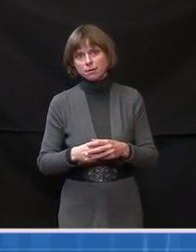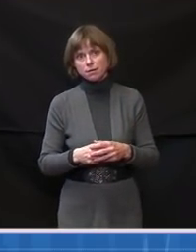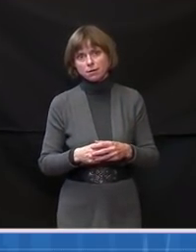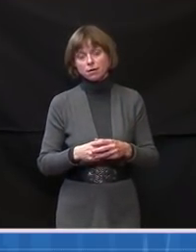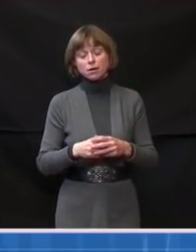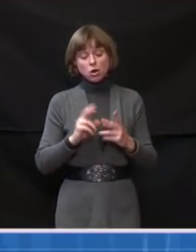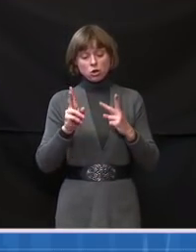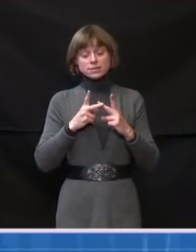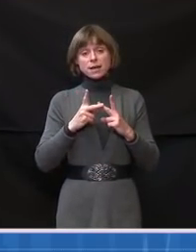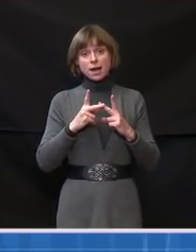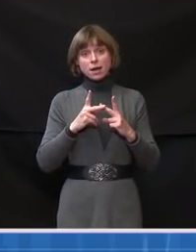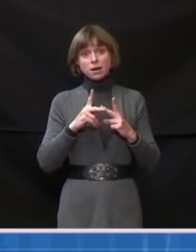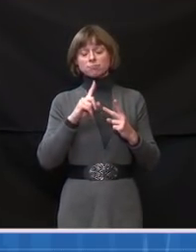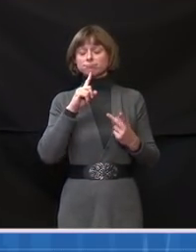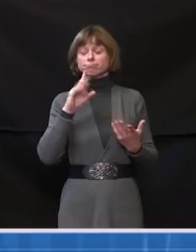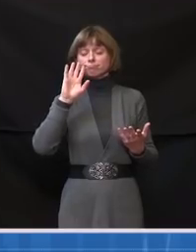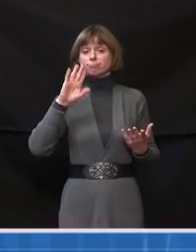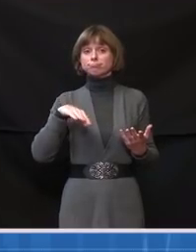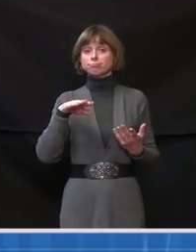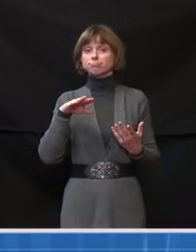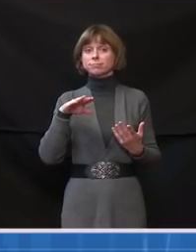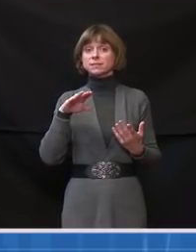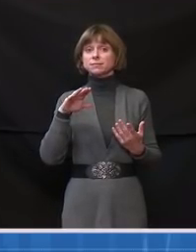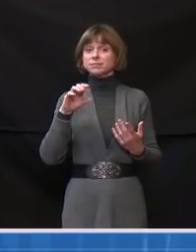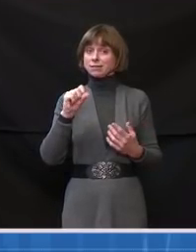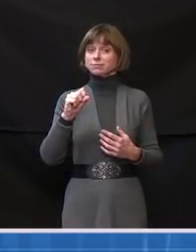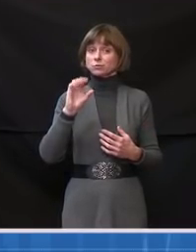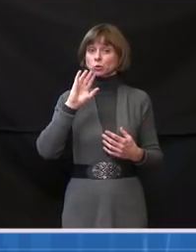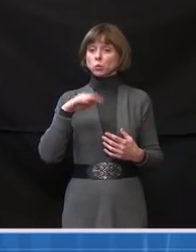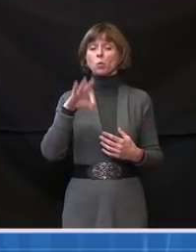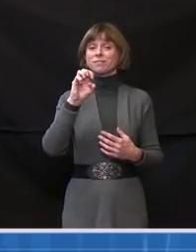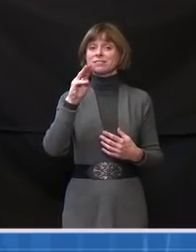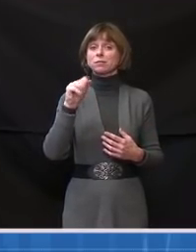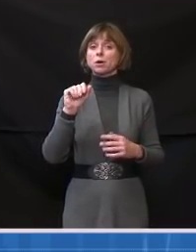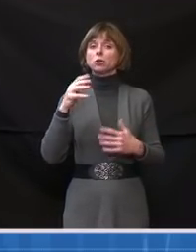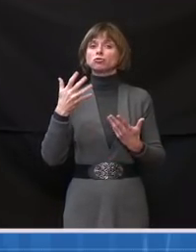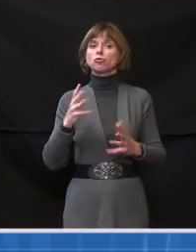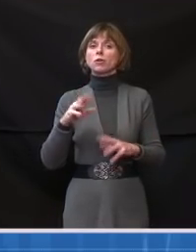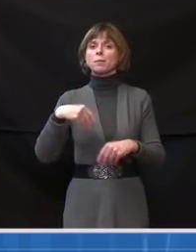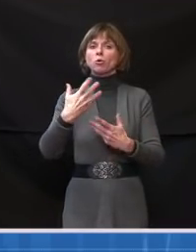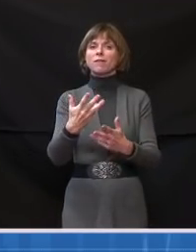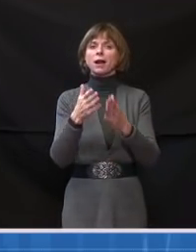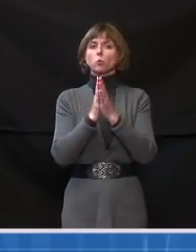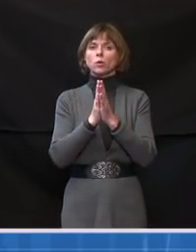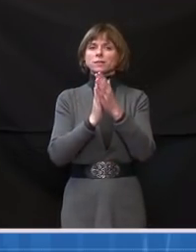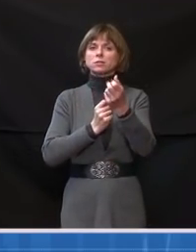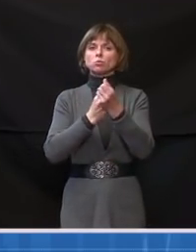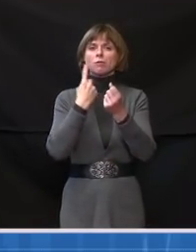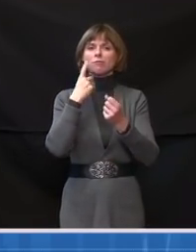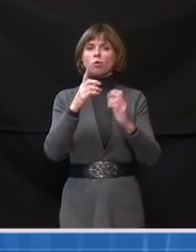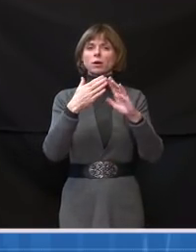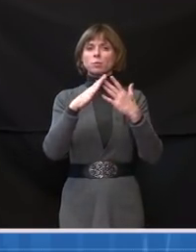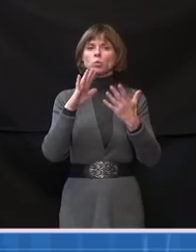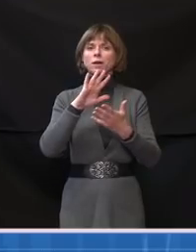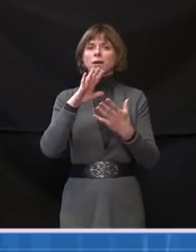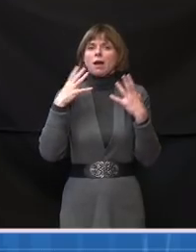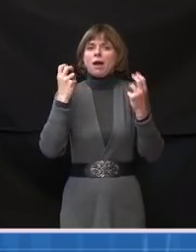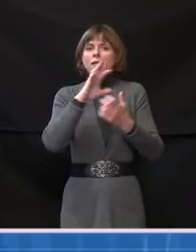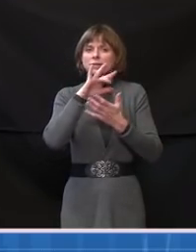And to the second one: Yes, you know, FEMA has already been providing requested support to community health centers with personnel and vaccinators and others.